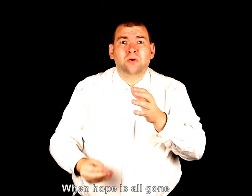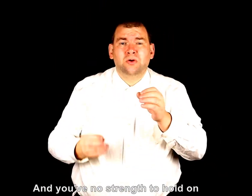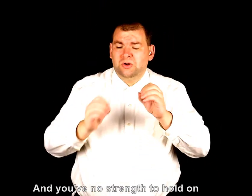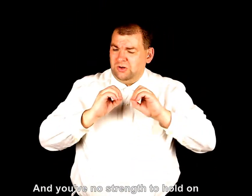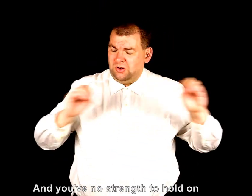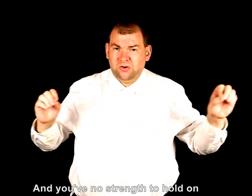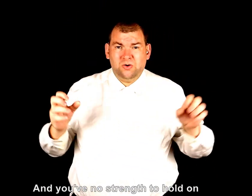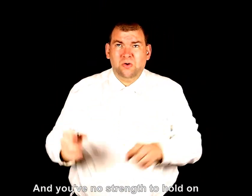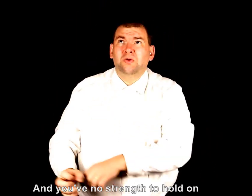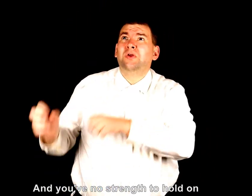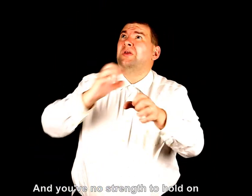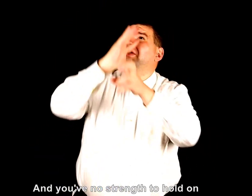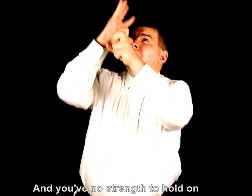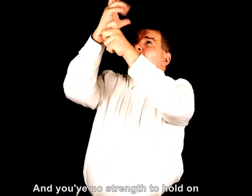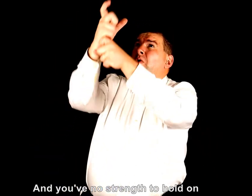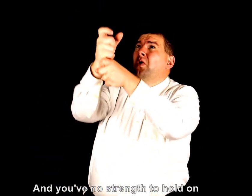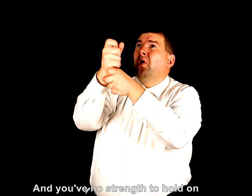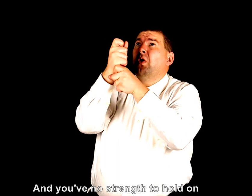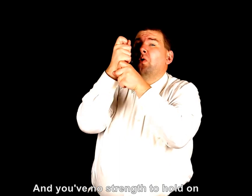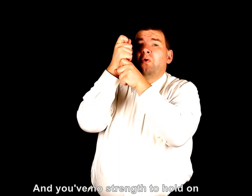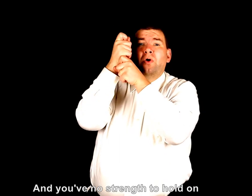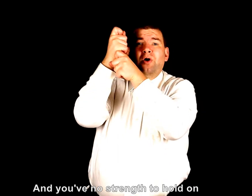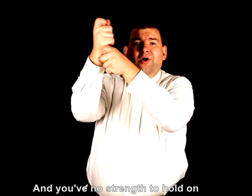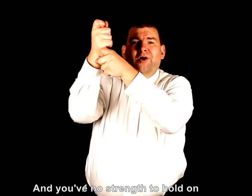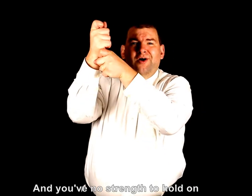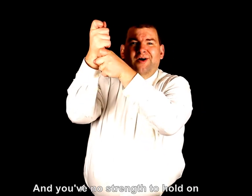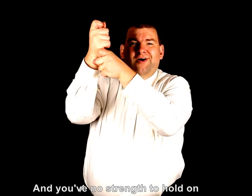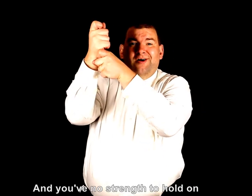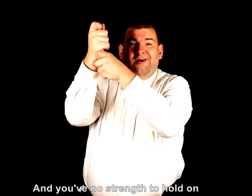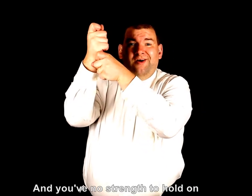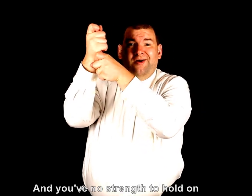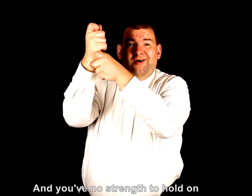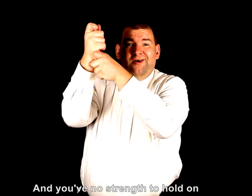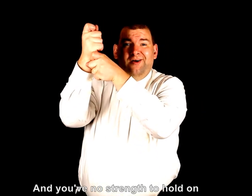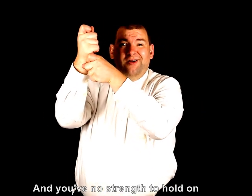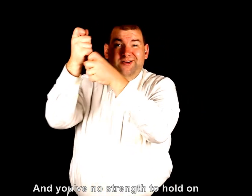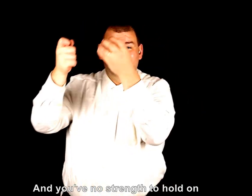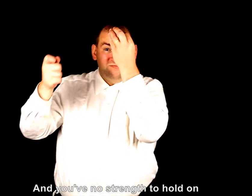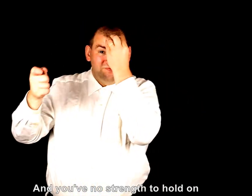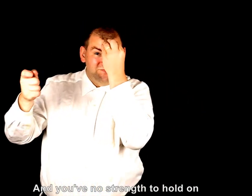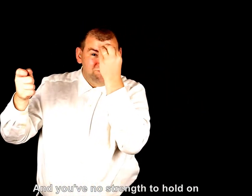And you've no strength to hold on